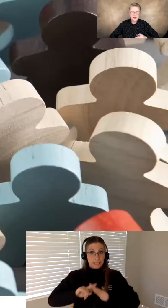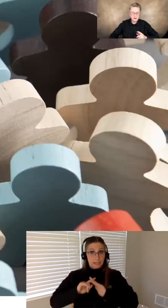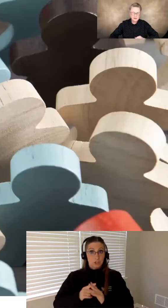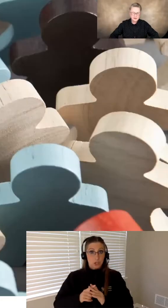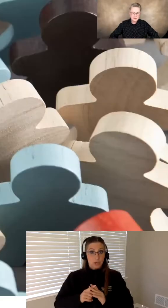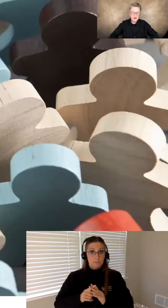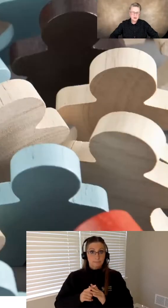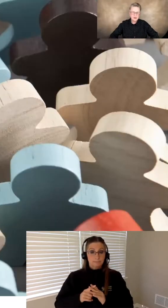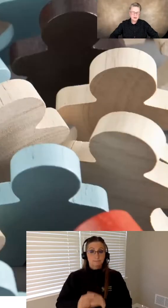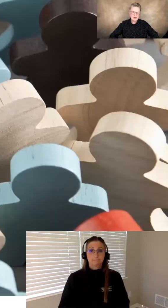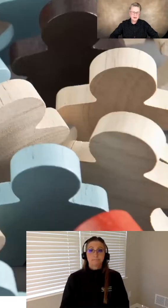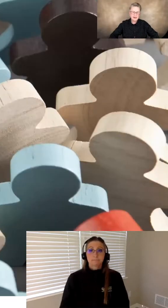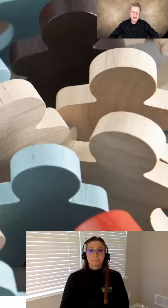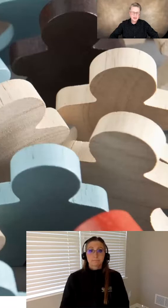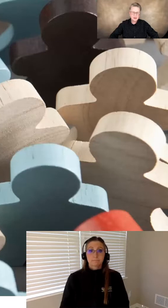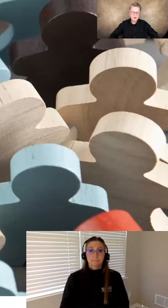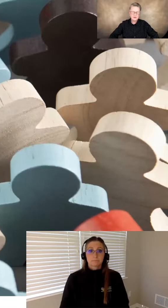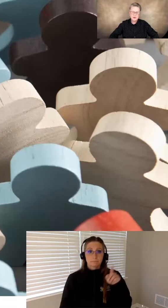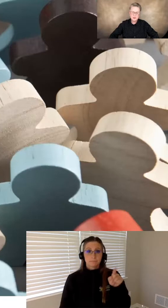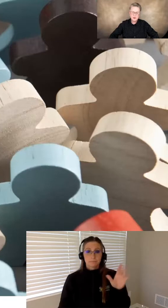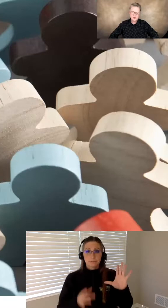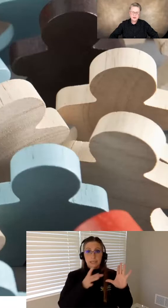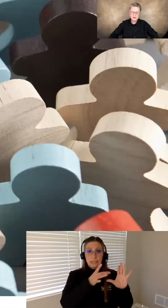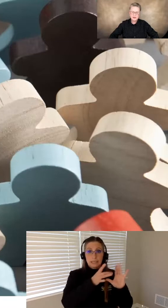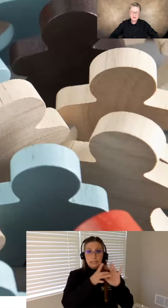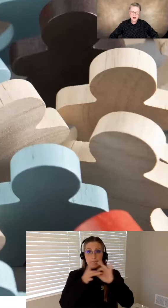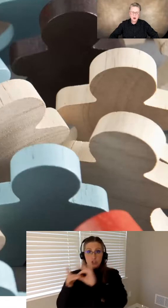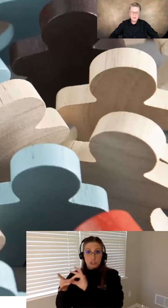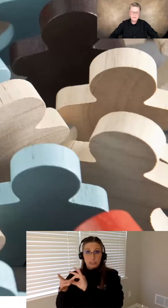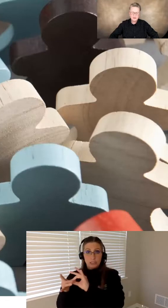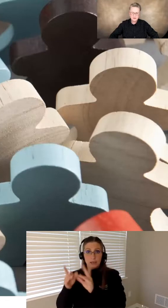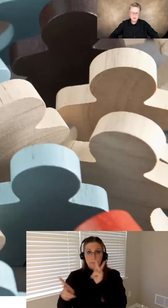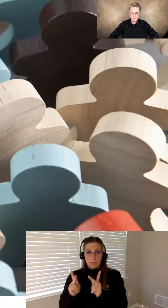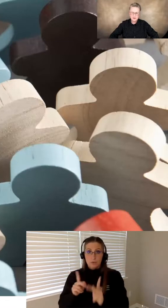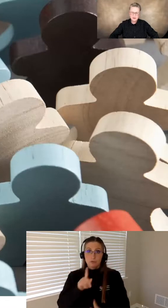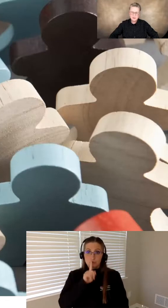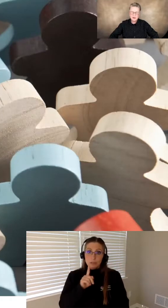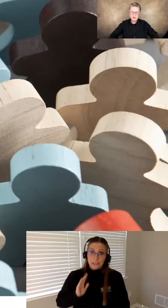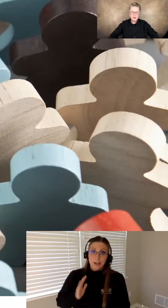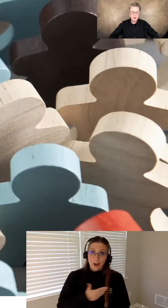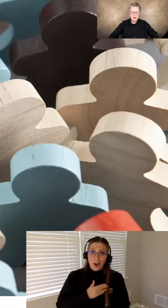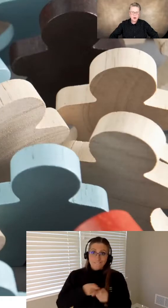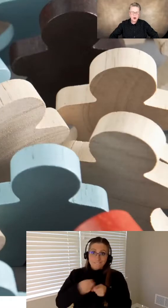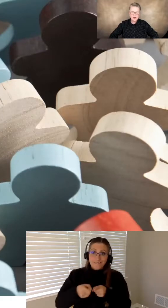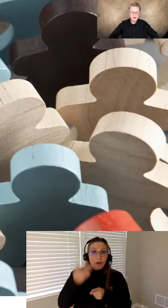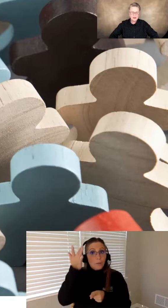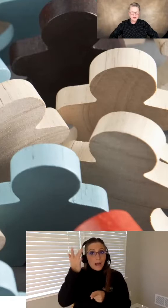and that was the connection of people is our field because you know we all are connected